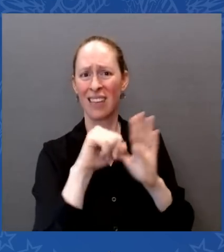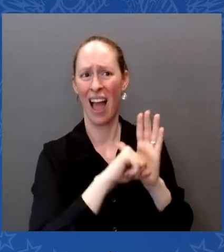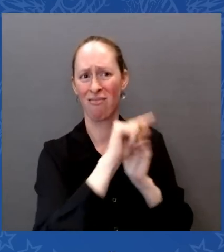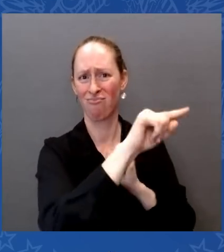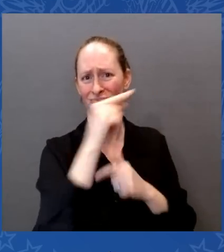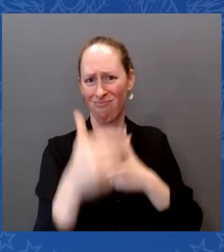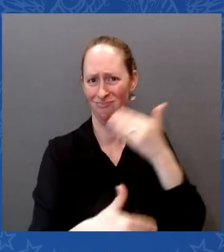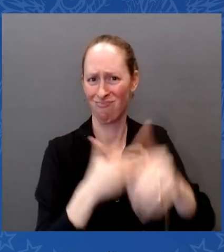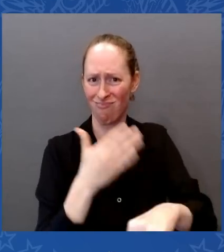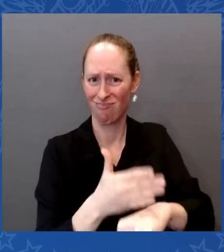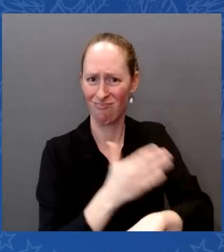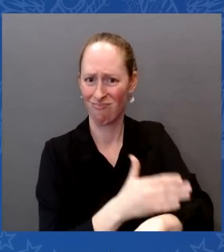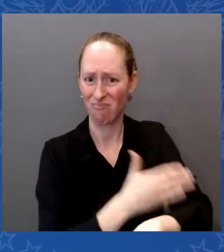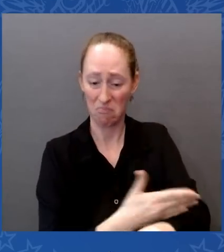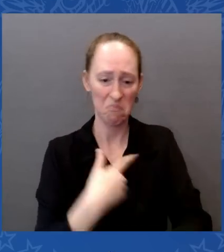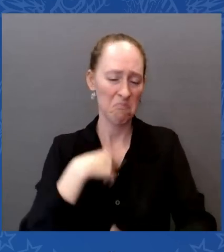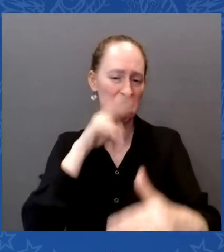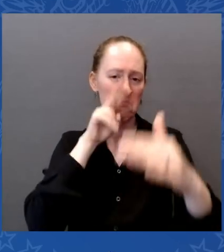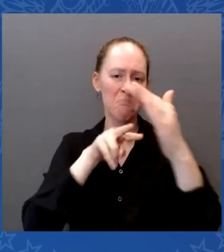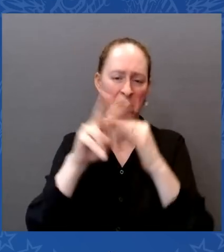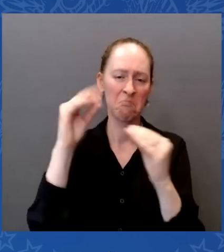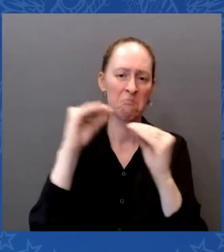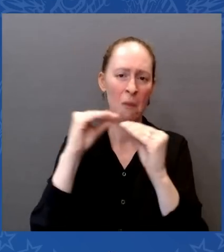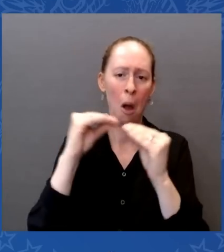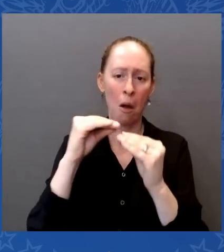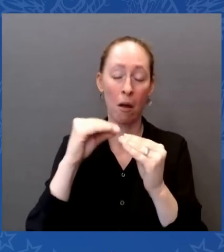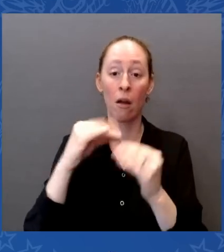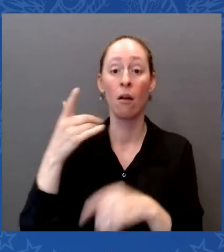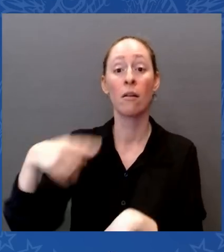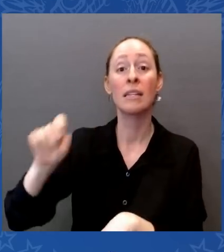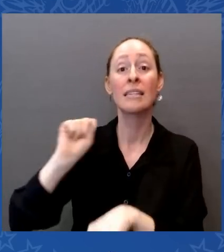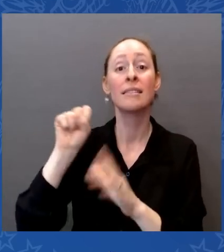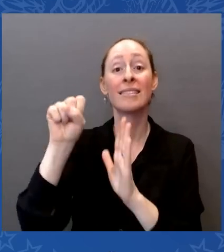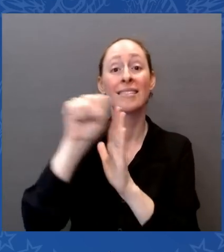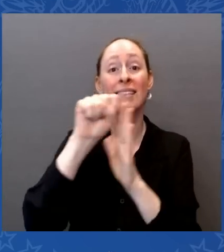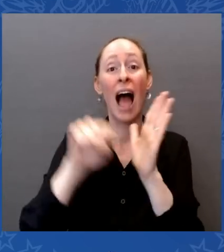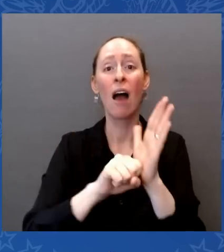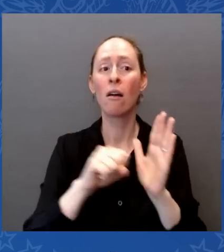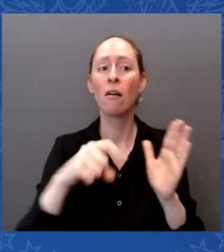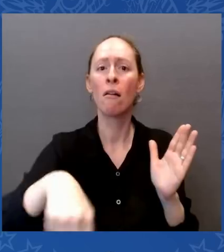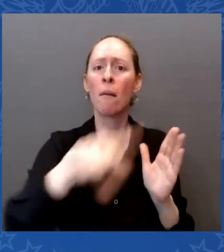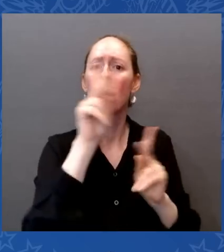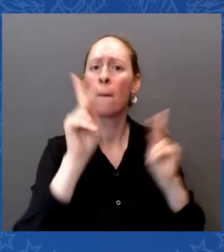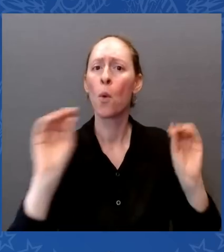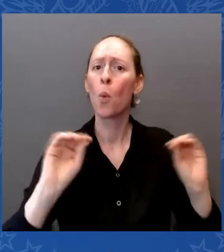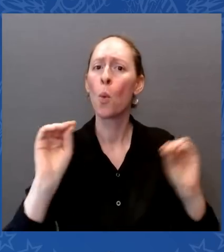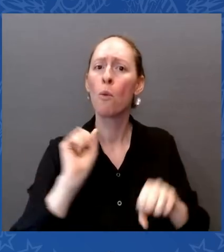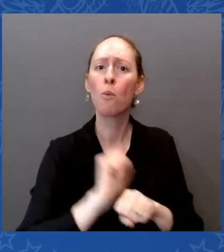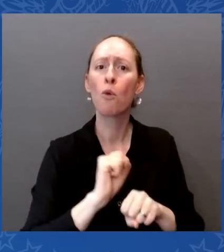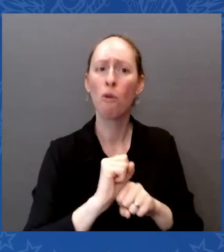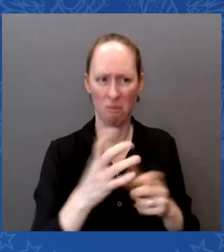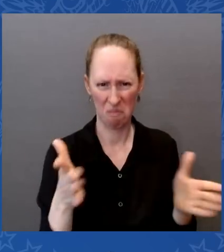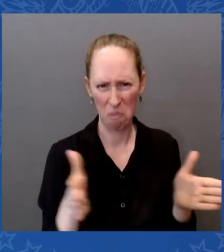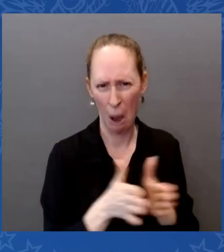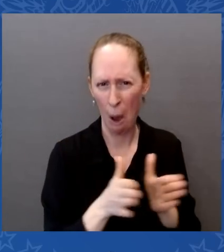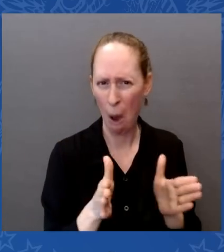state unemployment was all-time lows in 11 states, and 17 states have unemployment rates under 3 percent.